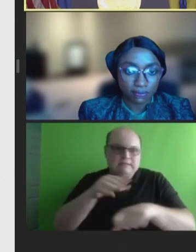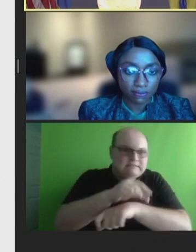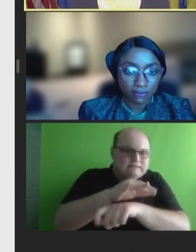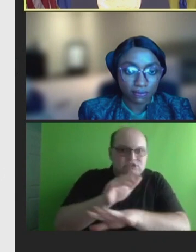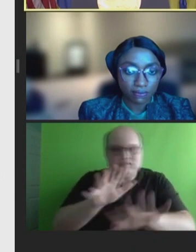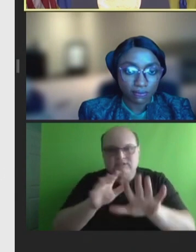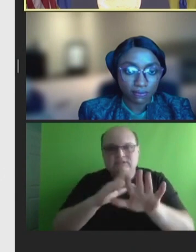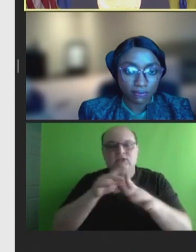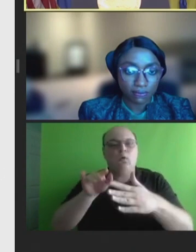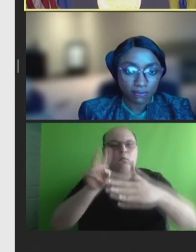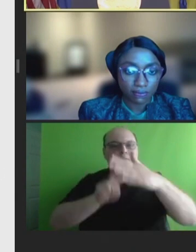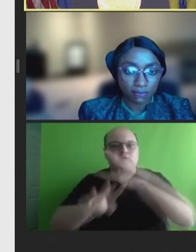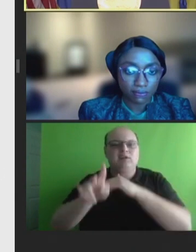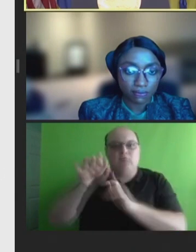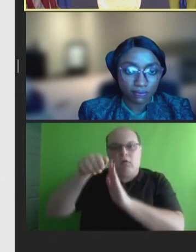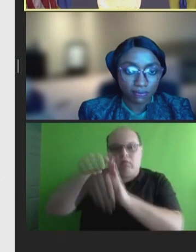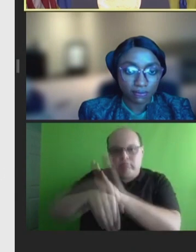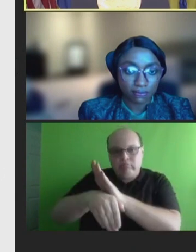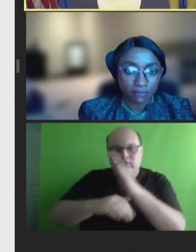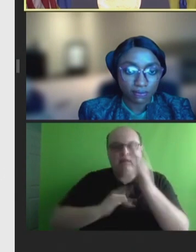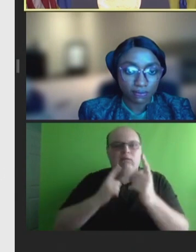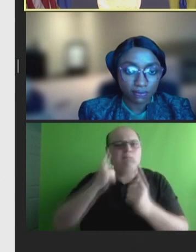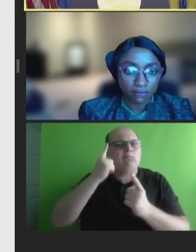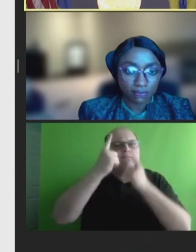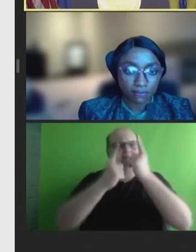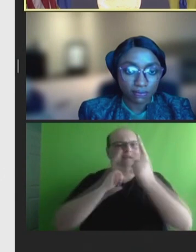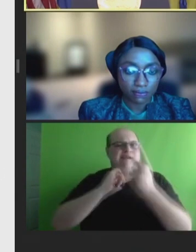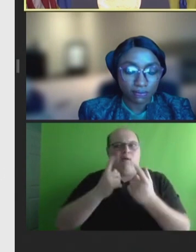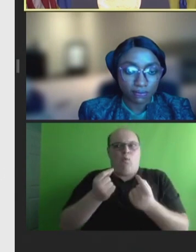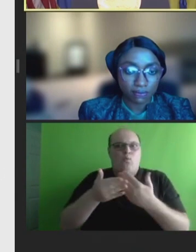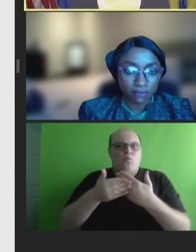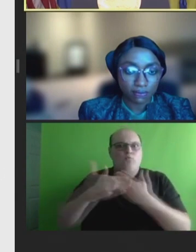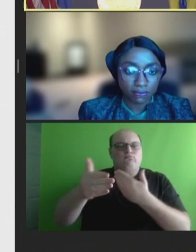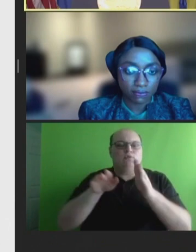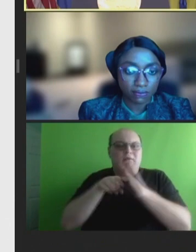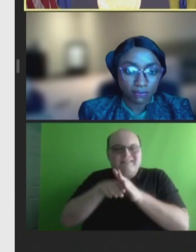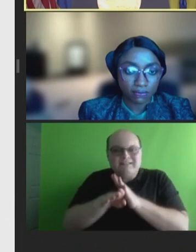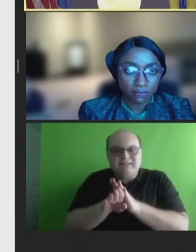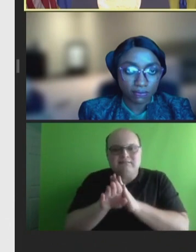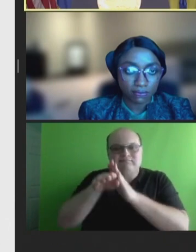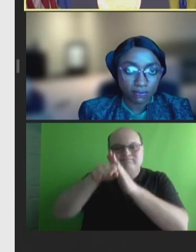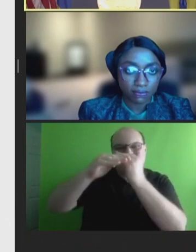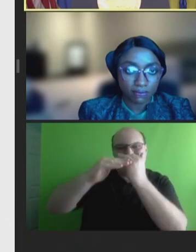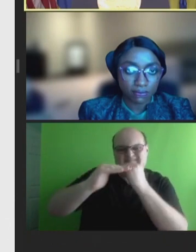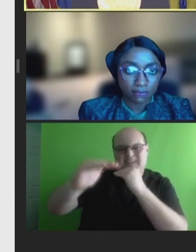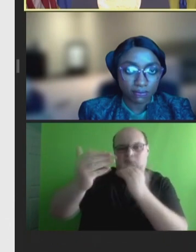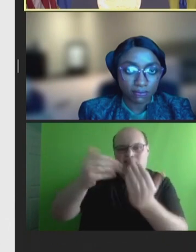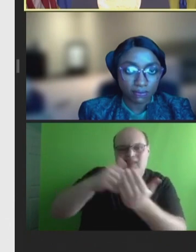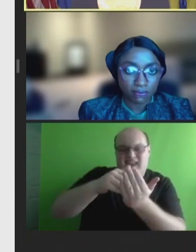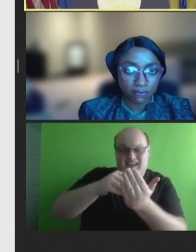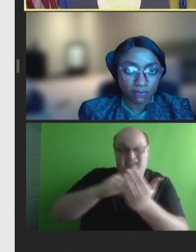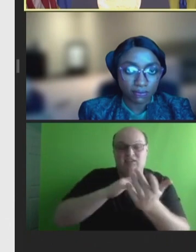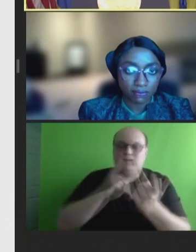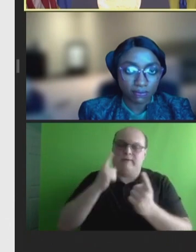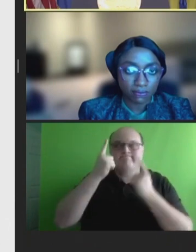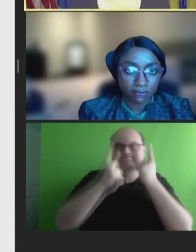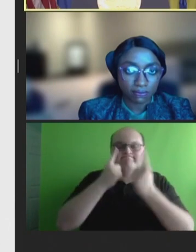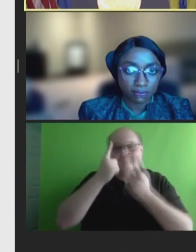would see drops and thinking about what we would do to regain that the -- that vaccine coverage.